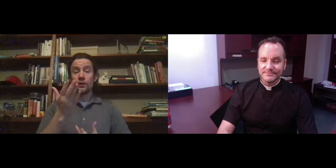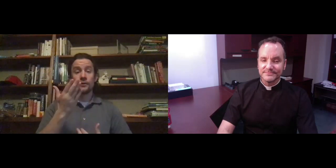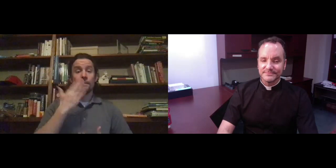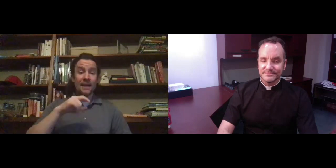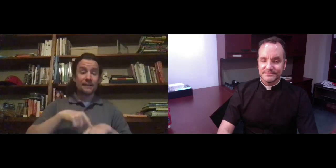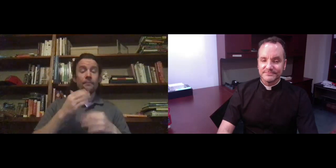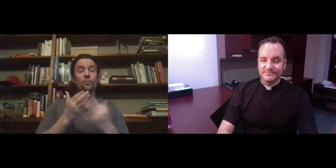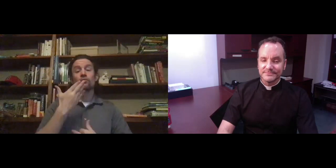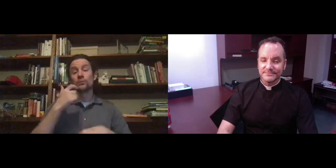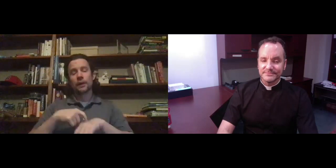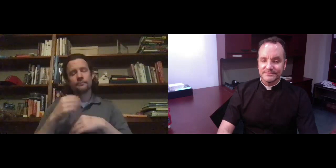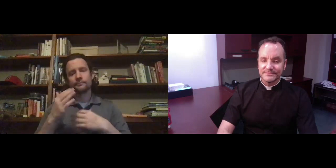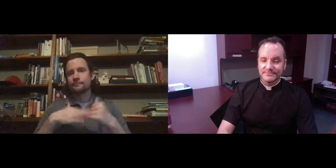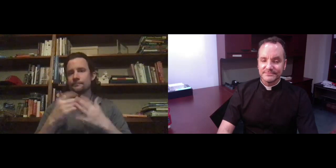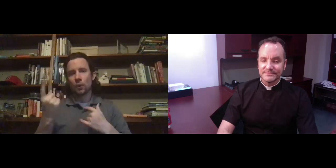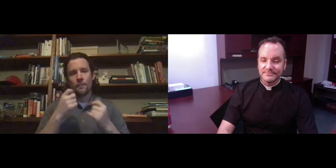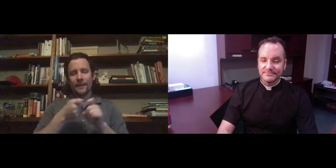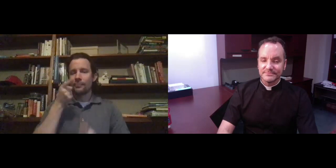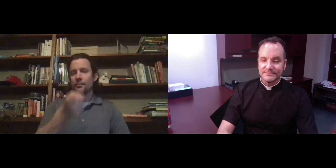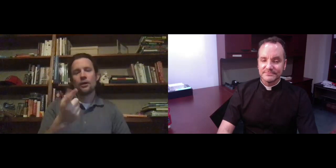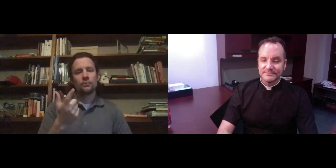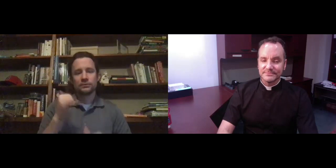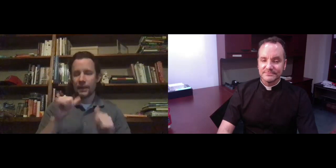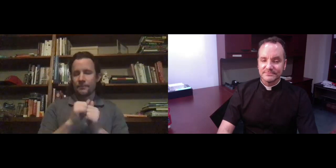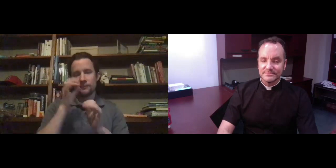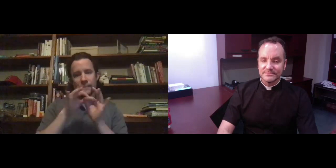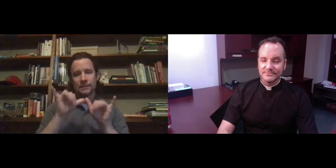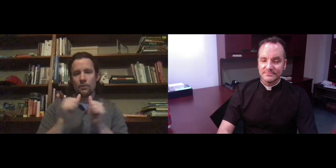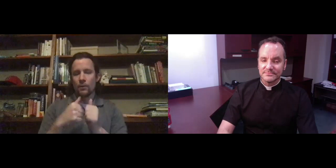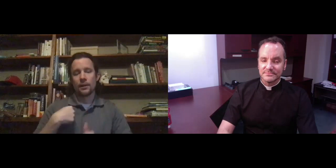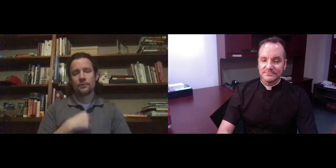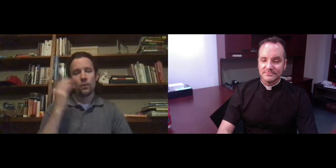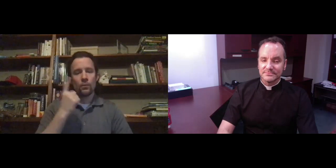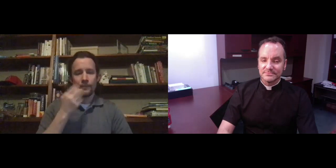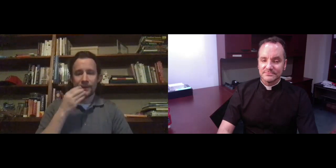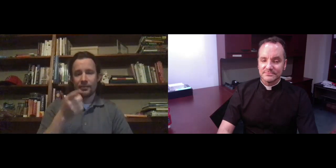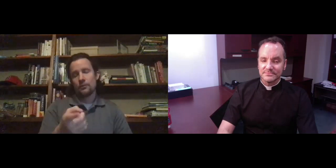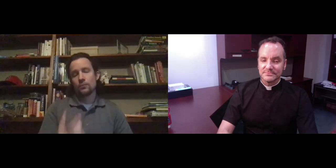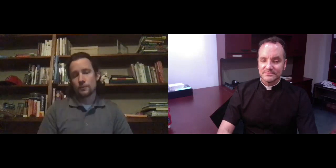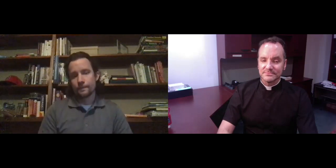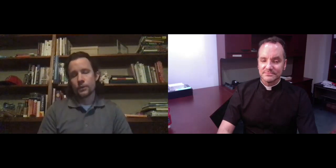who's experiencing that loss. If you're going through whatever you're going through, good times or bad, God is with you.